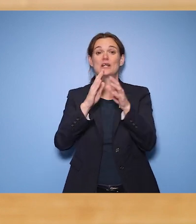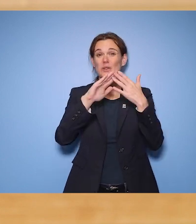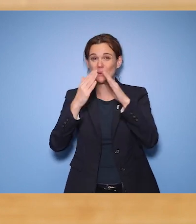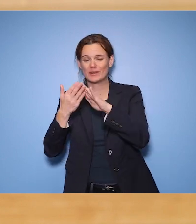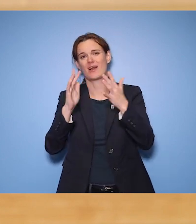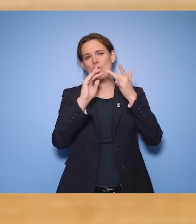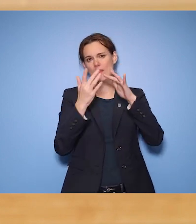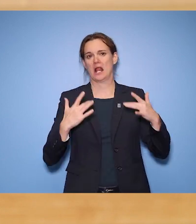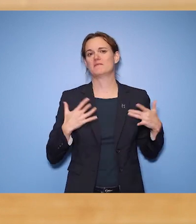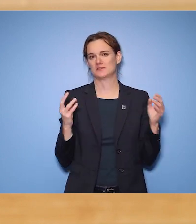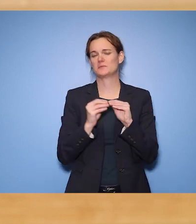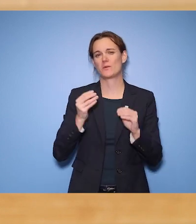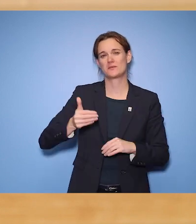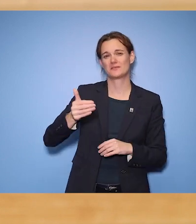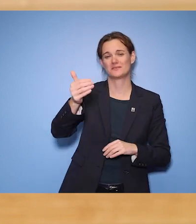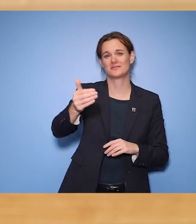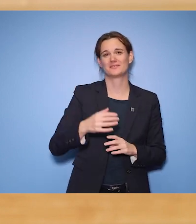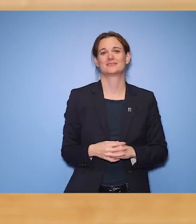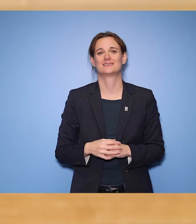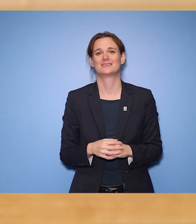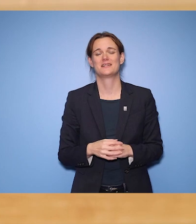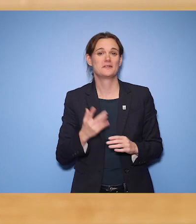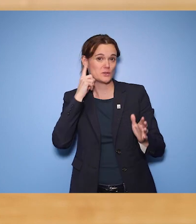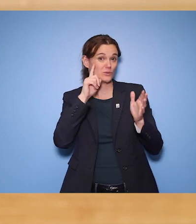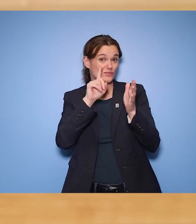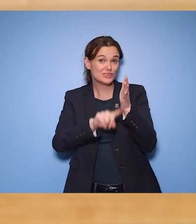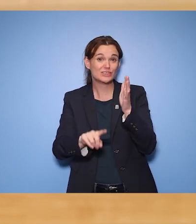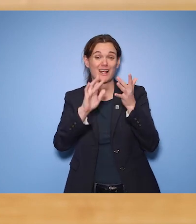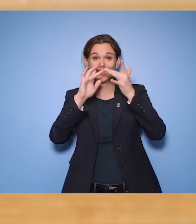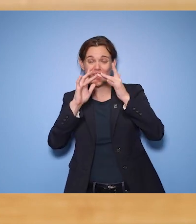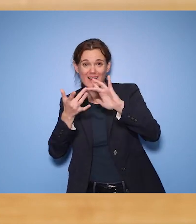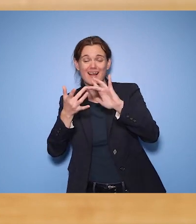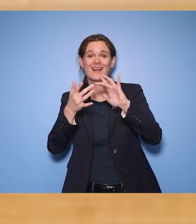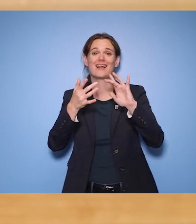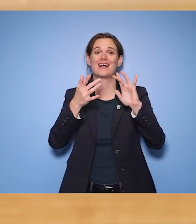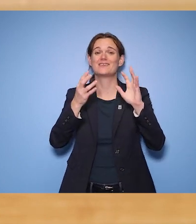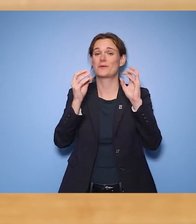and virtual events and initiatives. So please watch our social media channels for updates